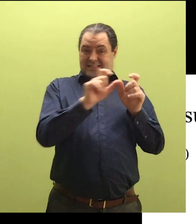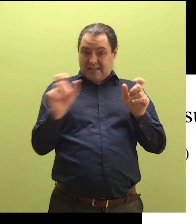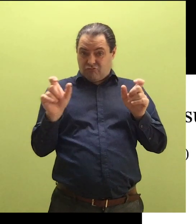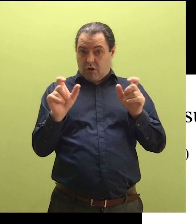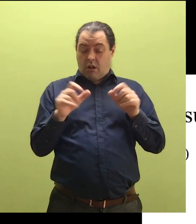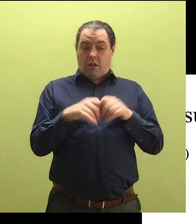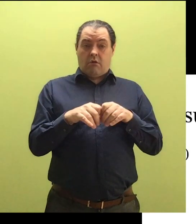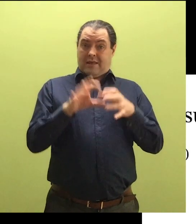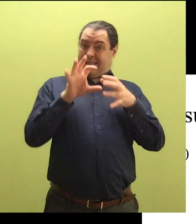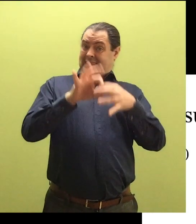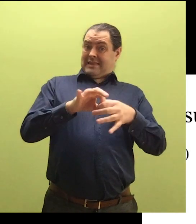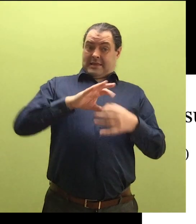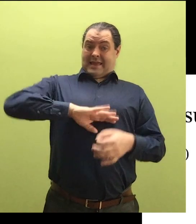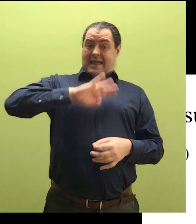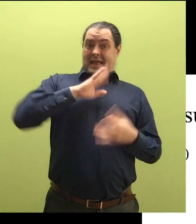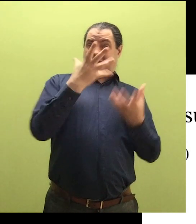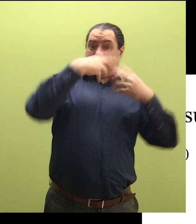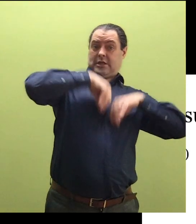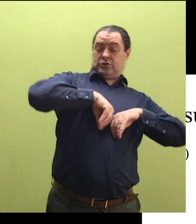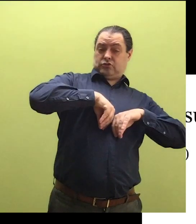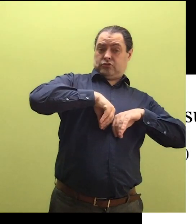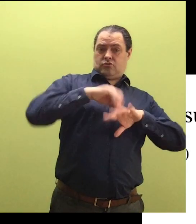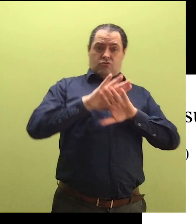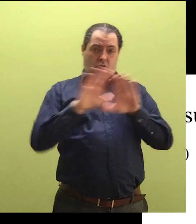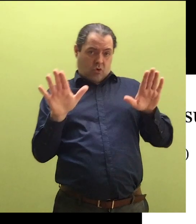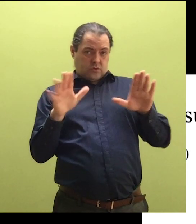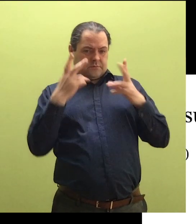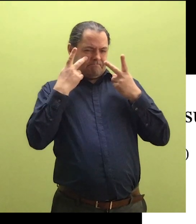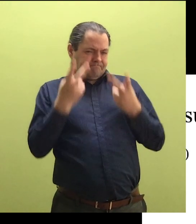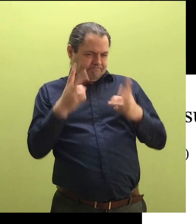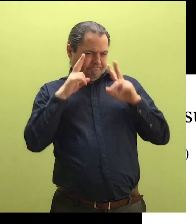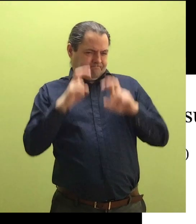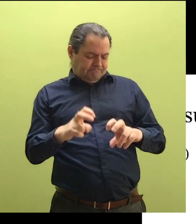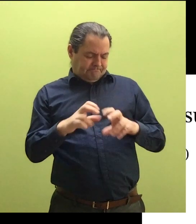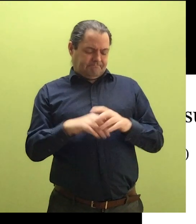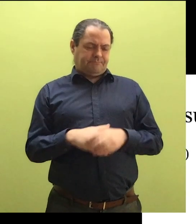verb constructions, are age of acquisition sensitive phenomena